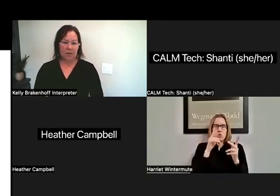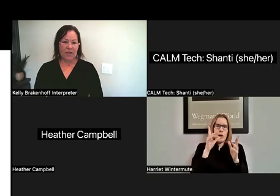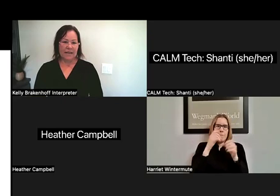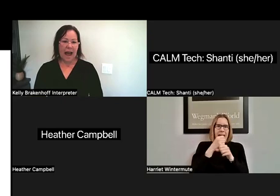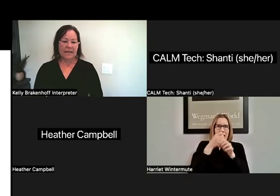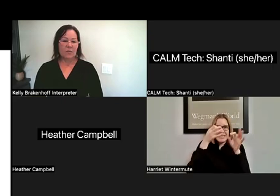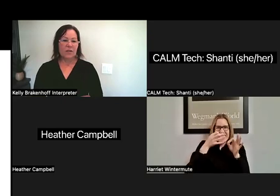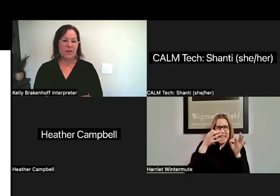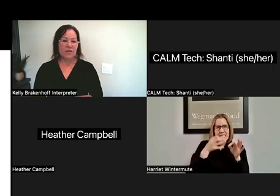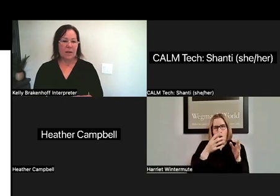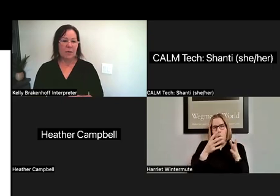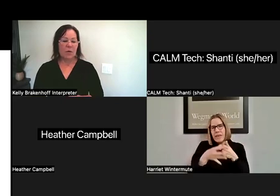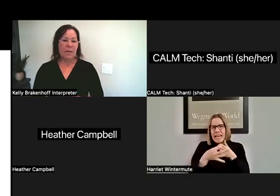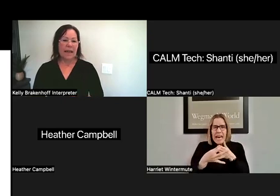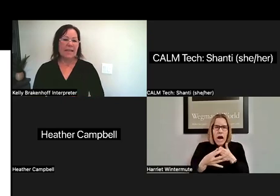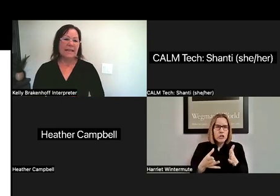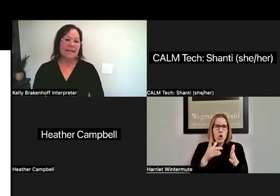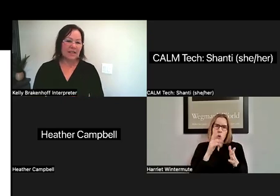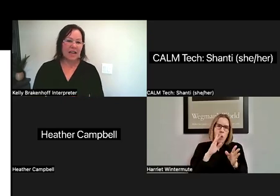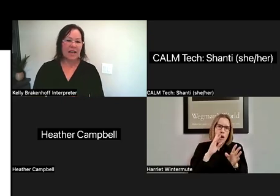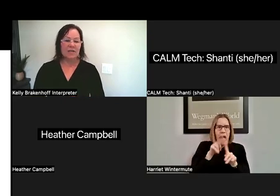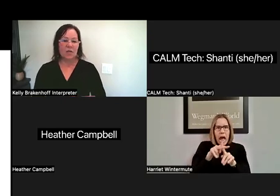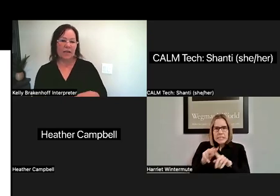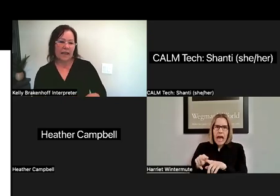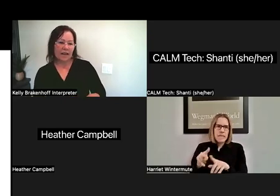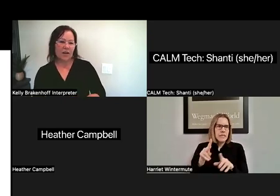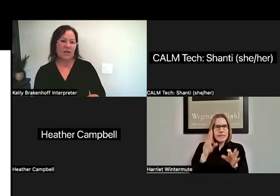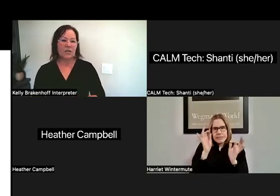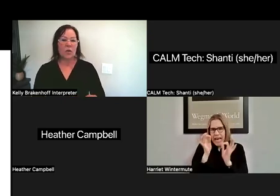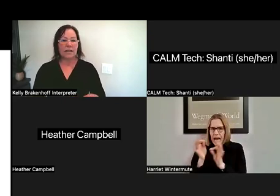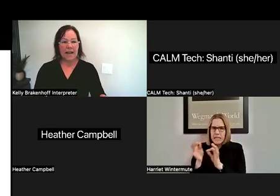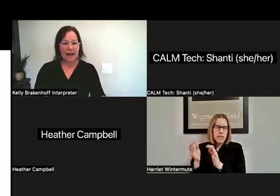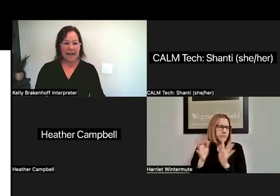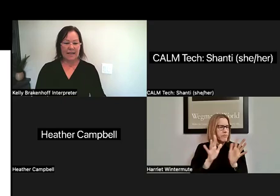for the tasks which is the people making the decisions or the leaders who are assigning the